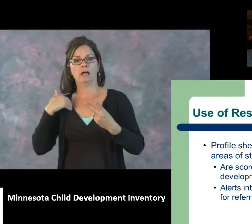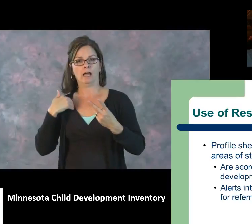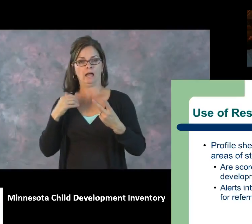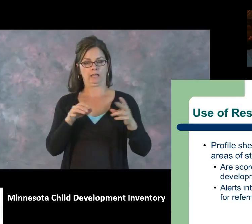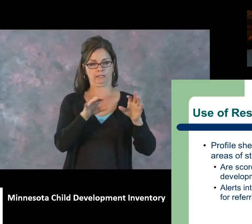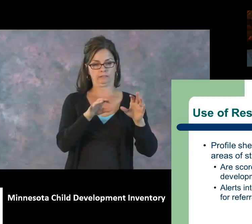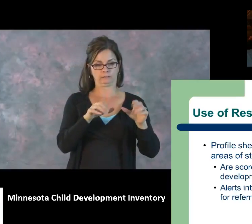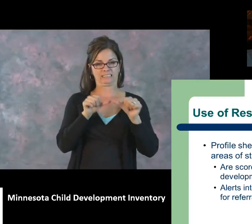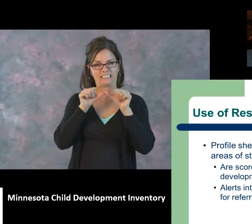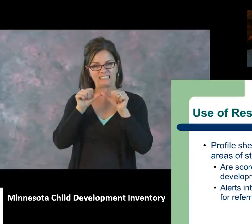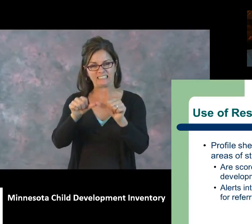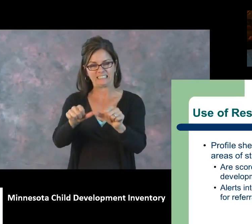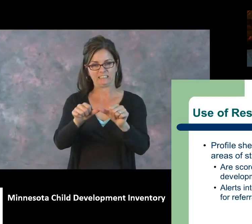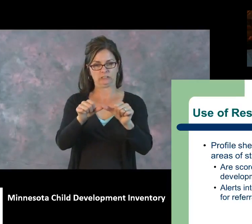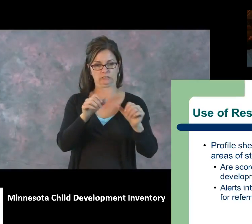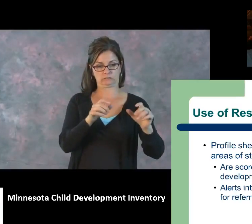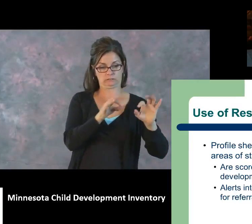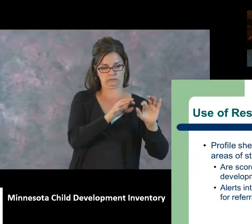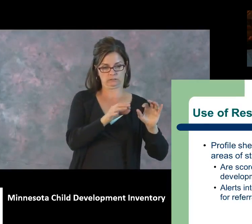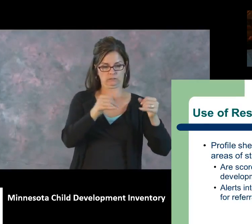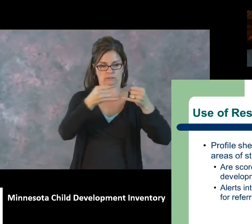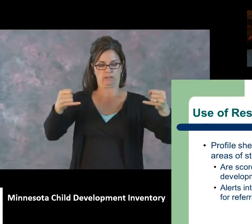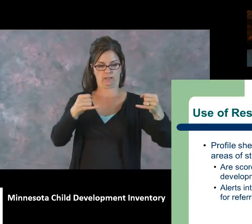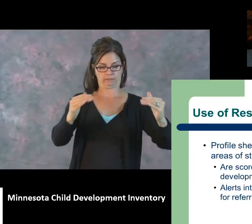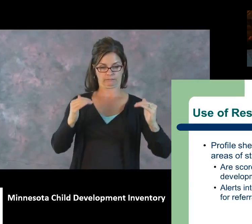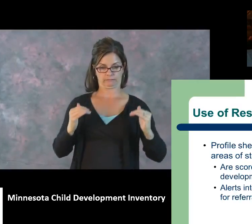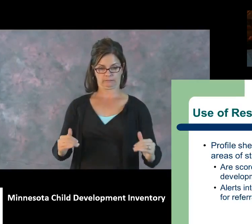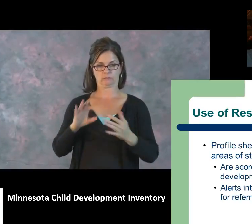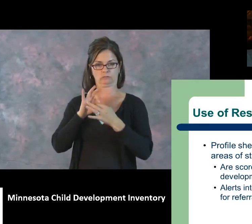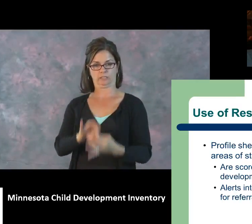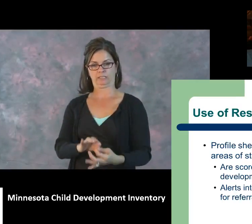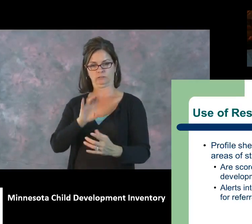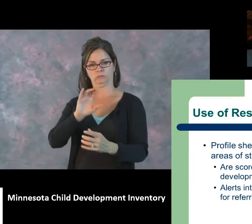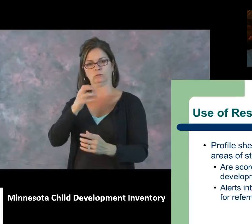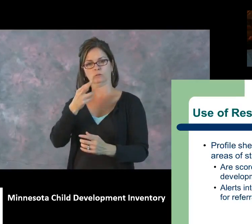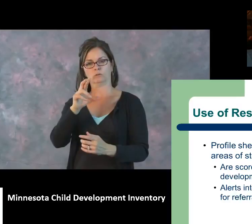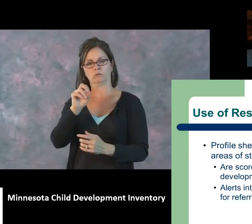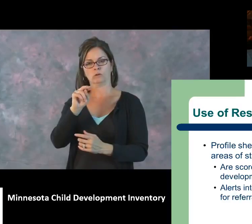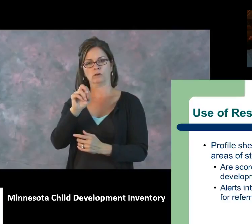domains being slightly depressed relative to chronological age.